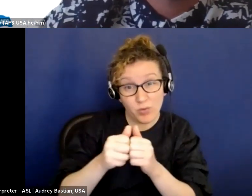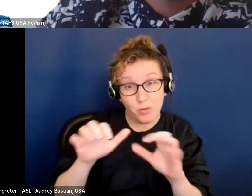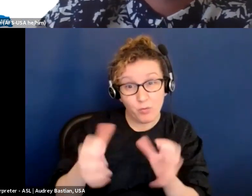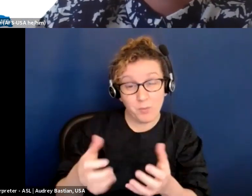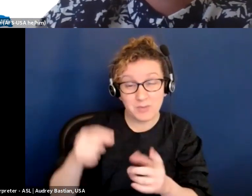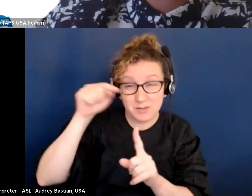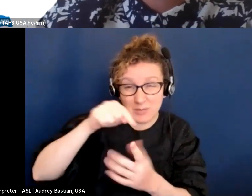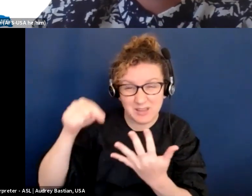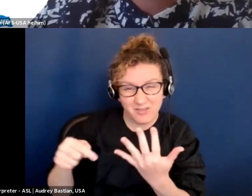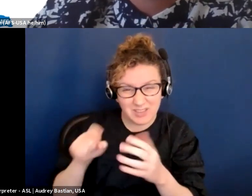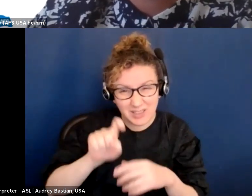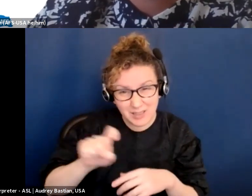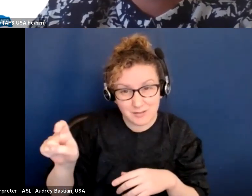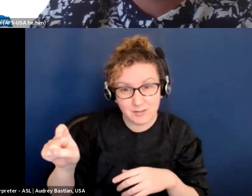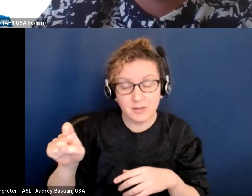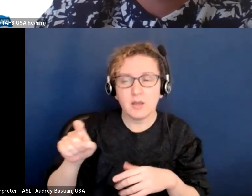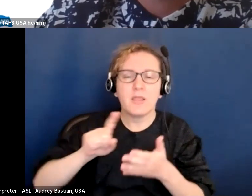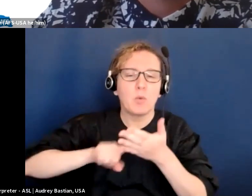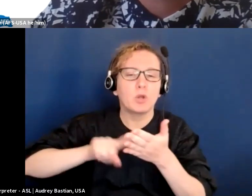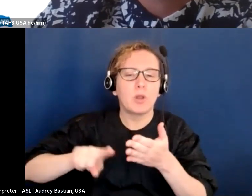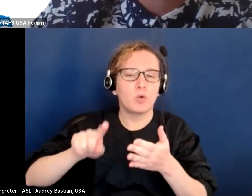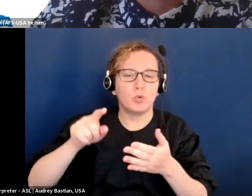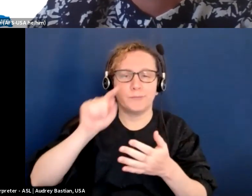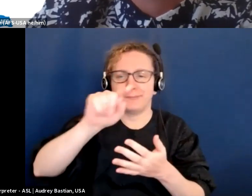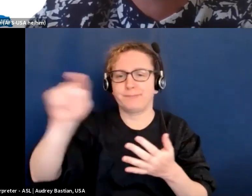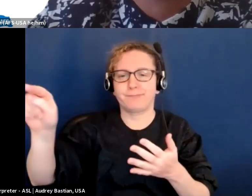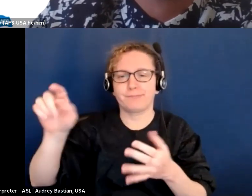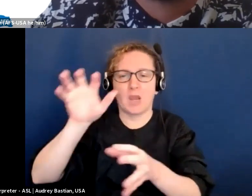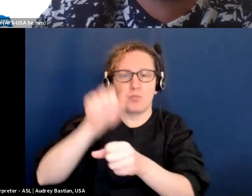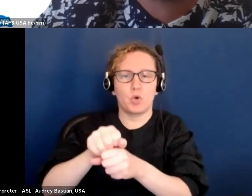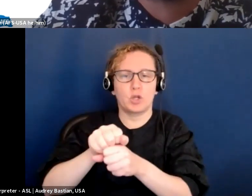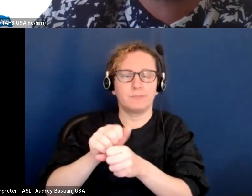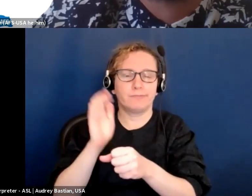and that is something they can look into when booking accommodations for the duration of